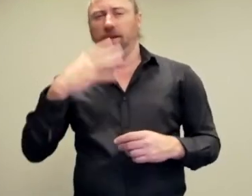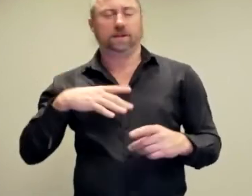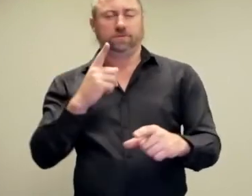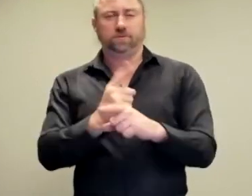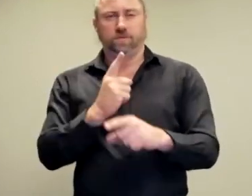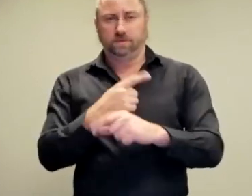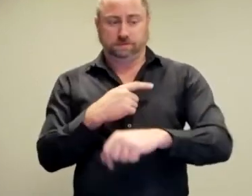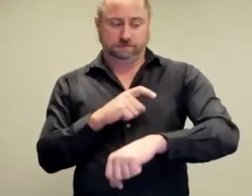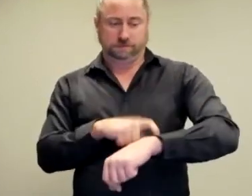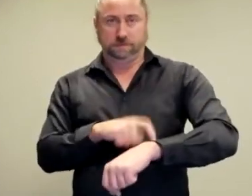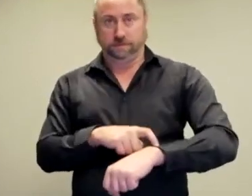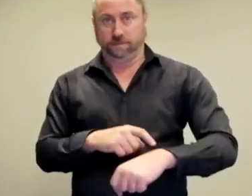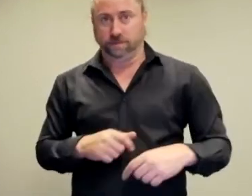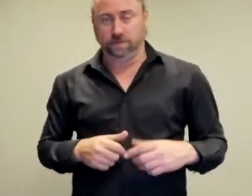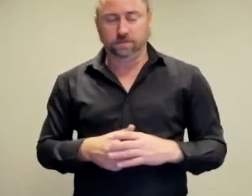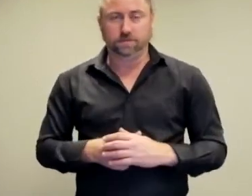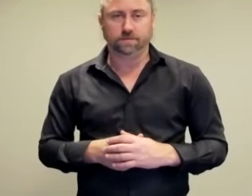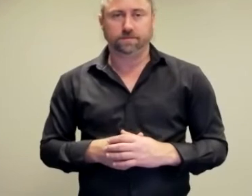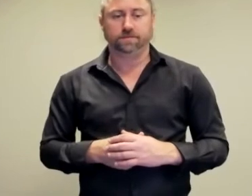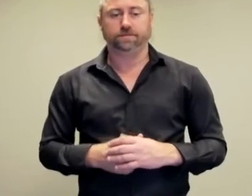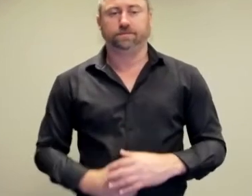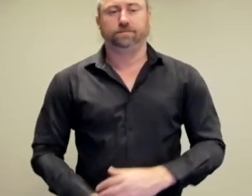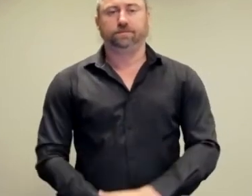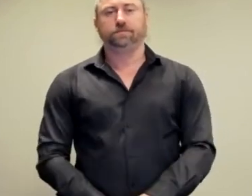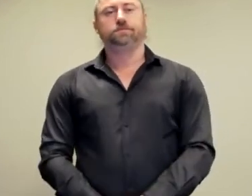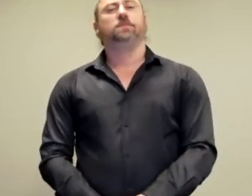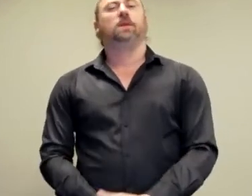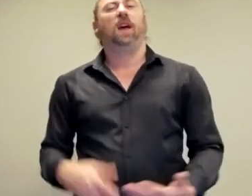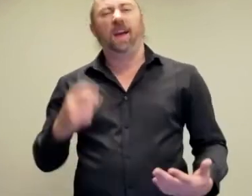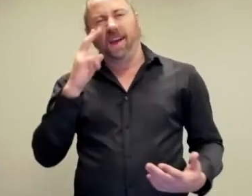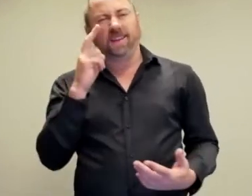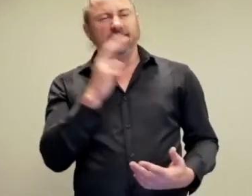think I’ll have time but you can see them here. They're all